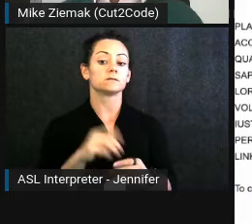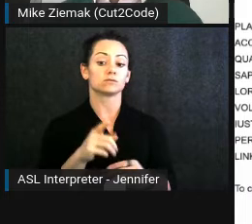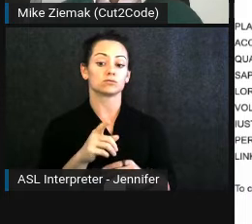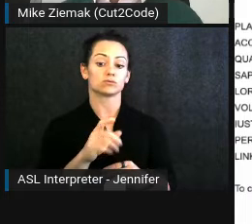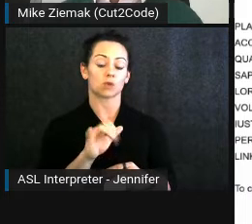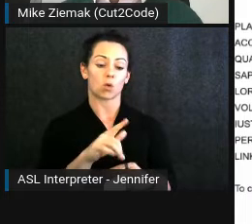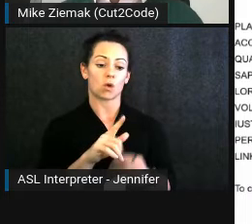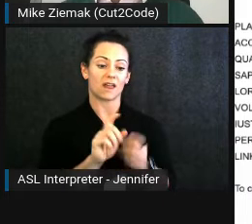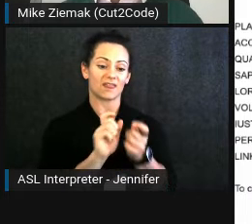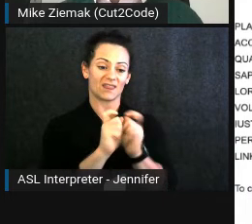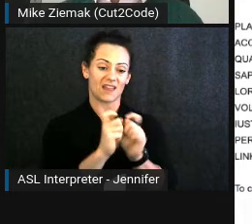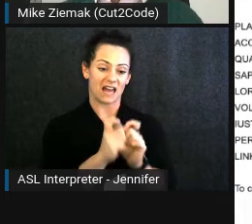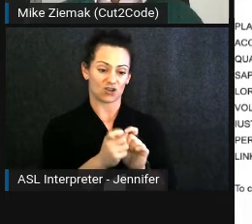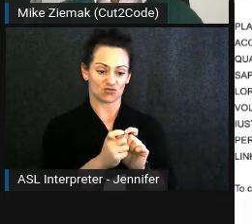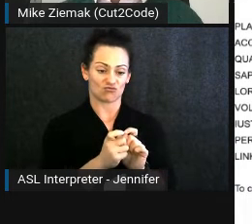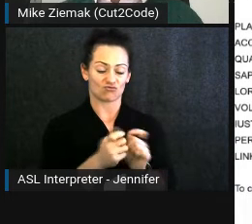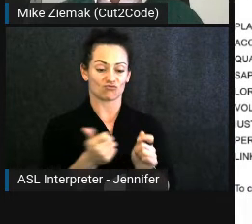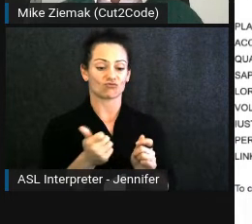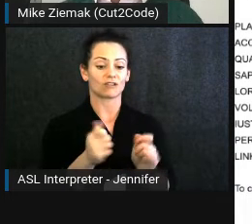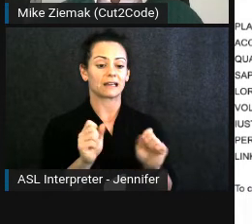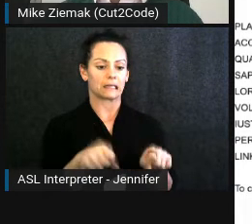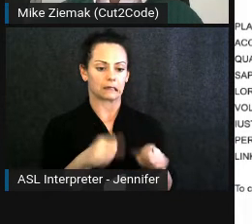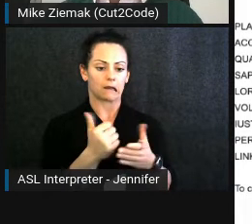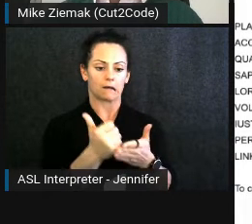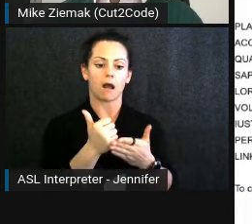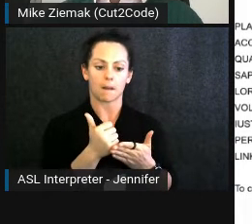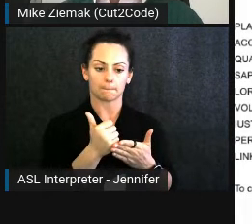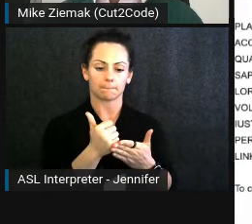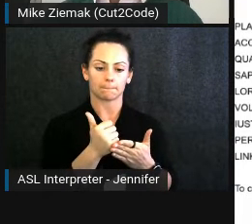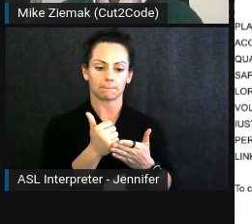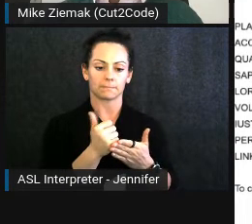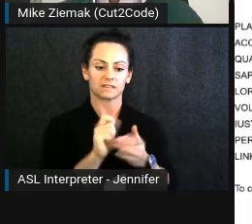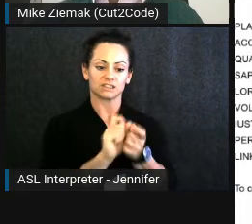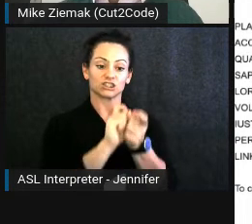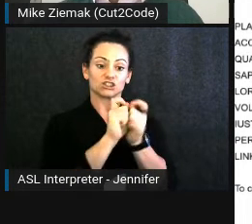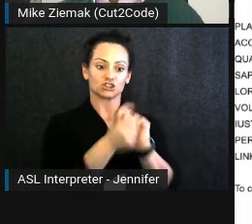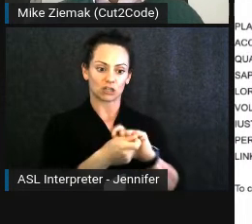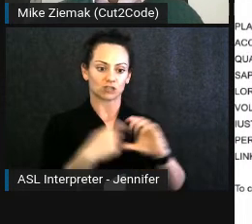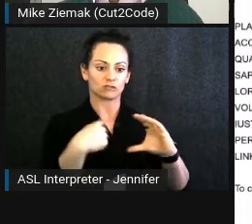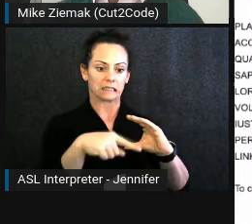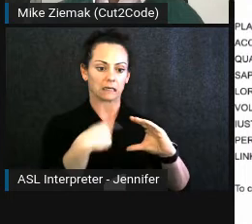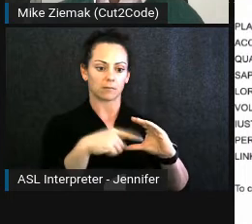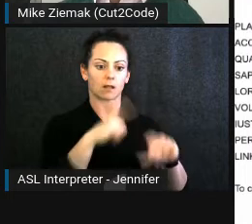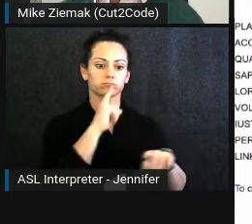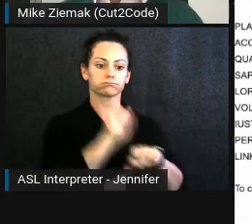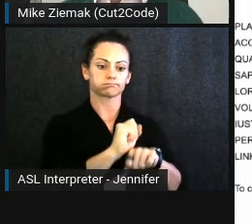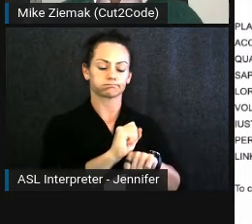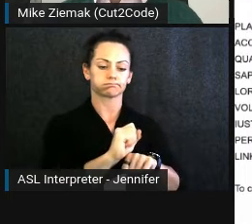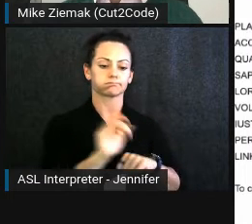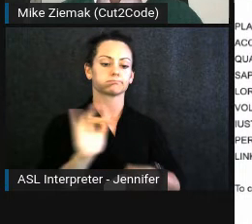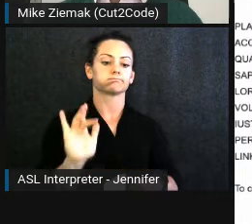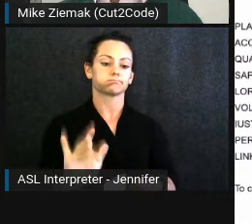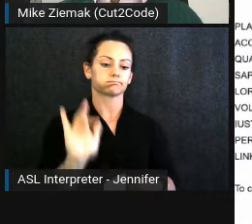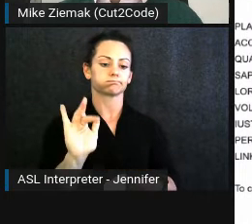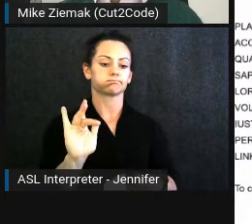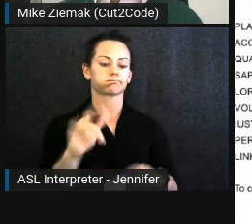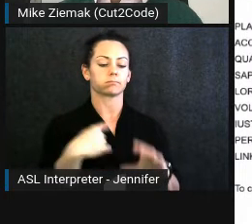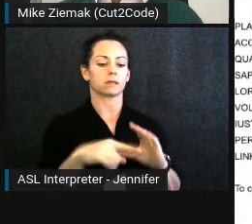as it should turn URLs and email addresses into actual links without any prompt. It just does it automatically.